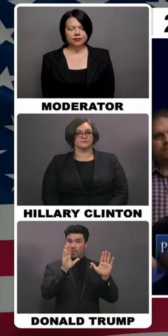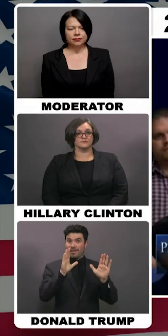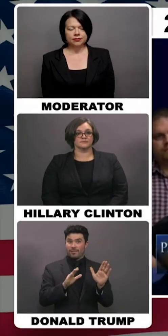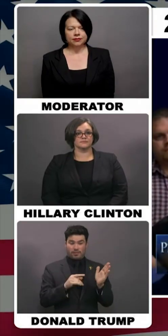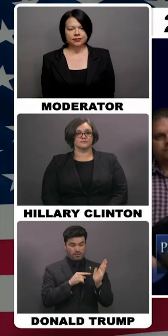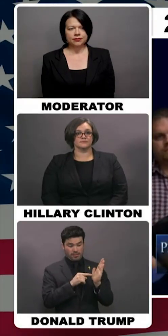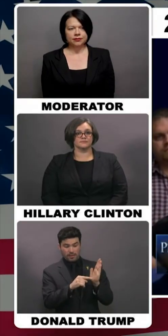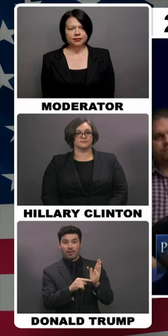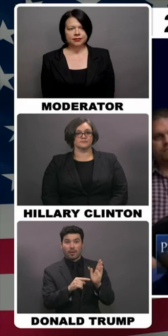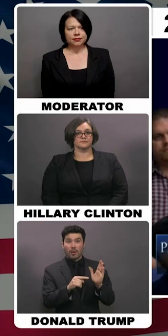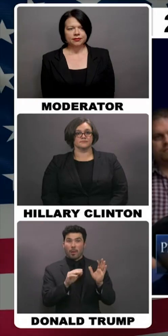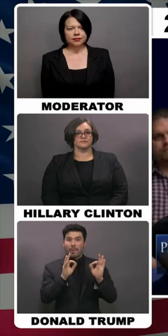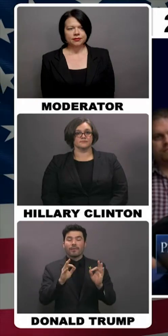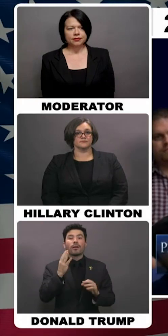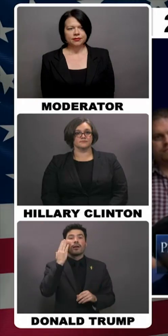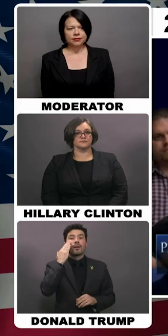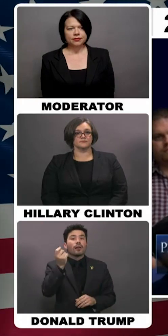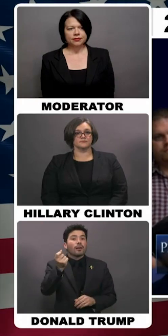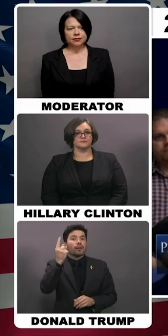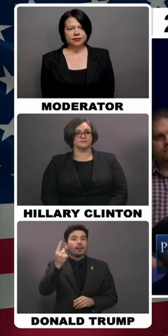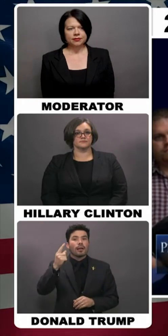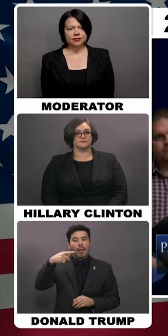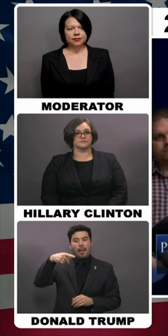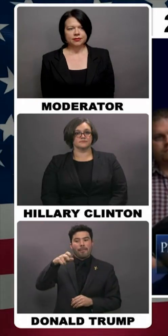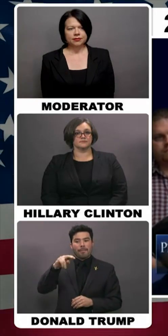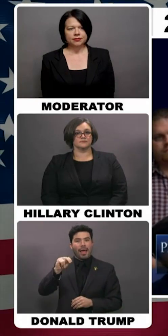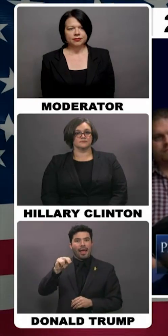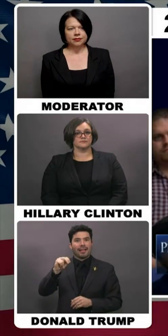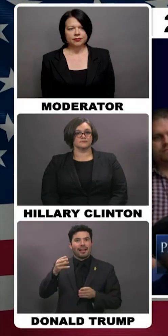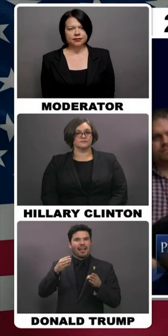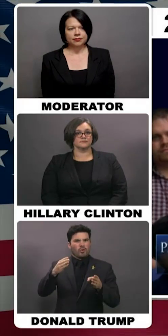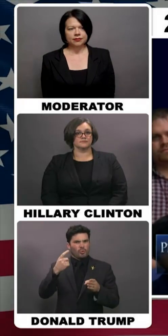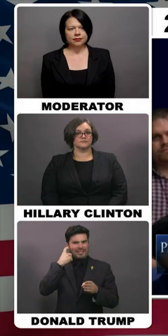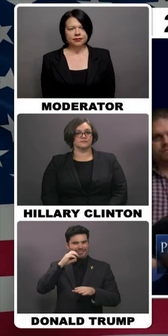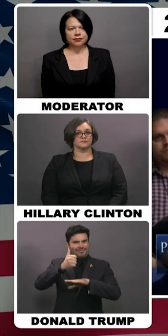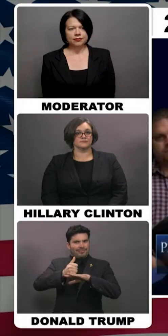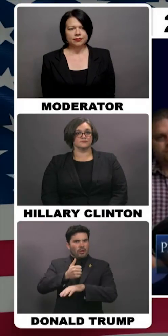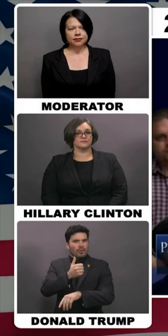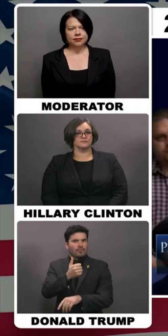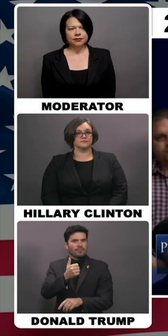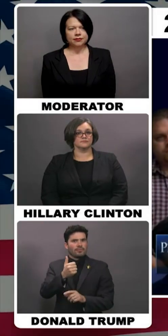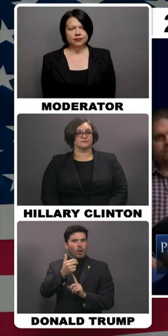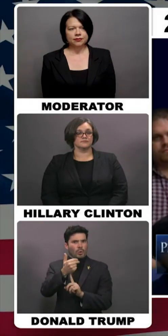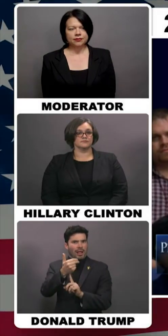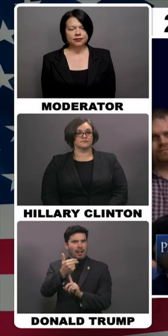Avenue, the United States government, because of my balance sheet, which they actually know very well, chose me